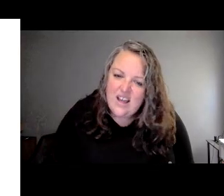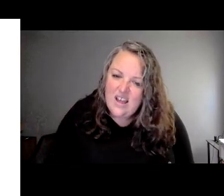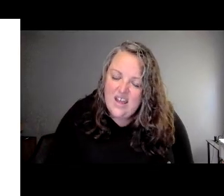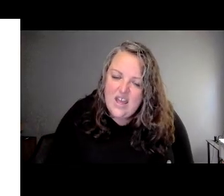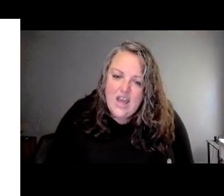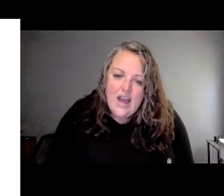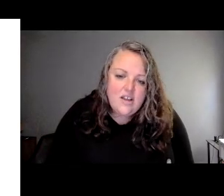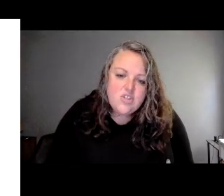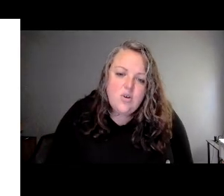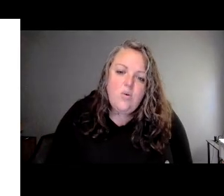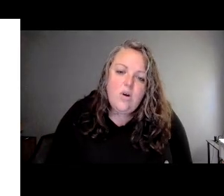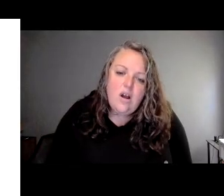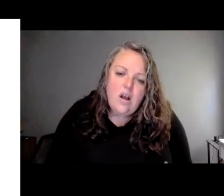[Franly] I also